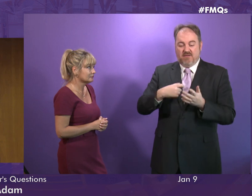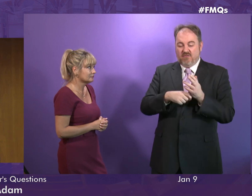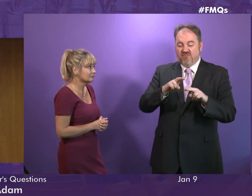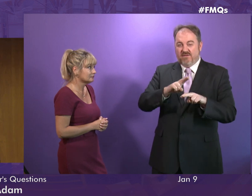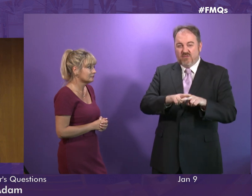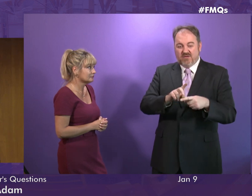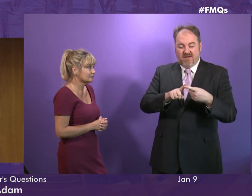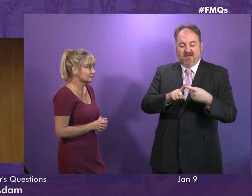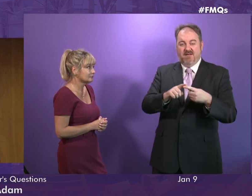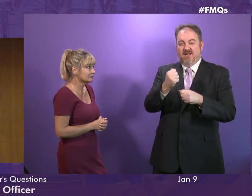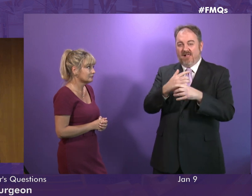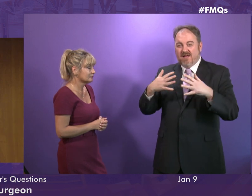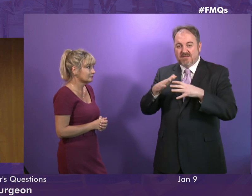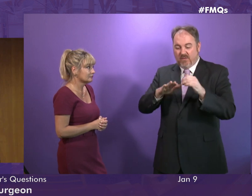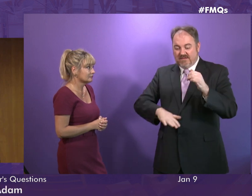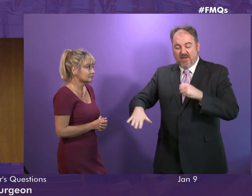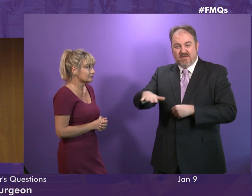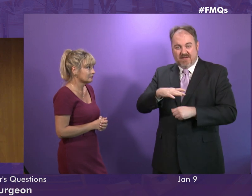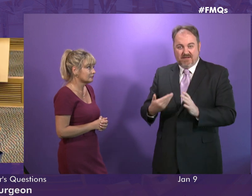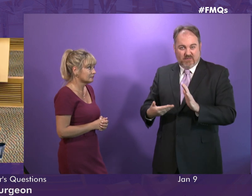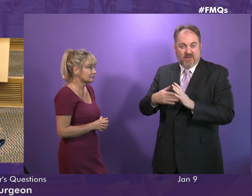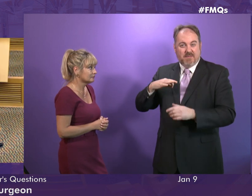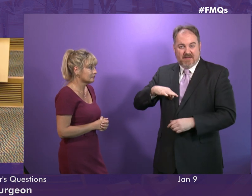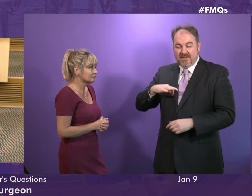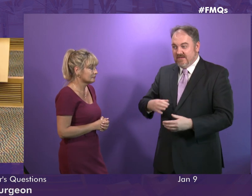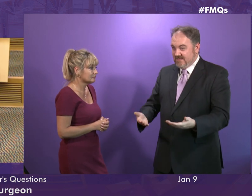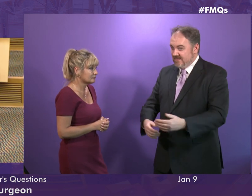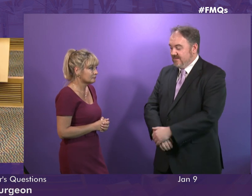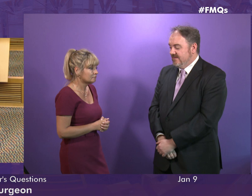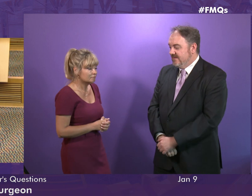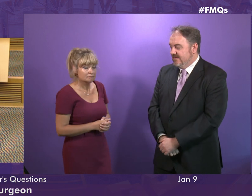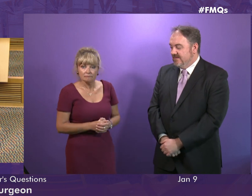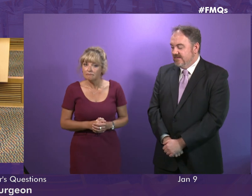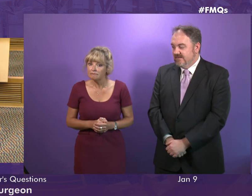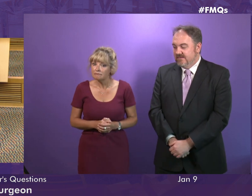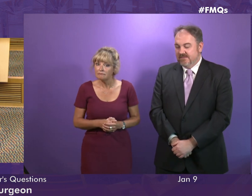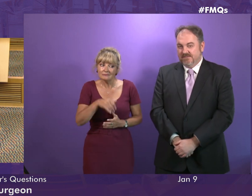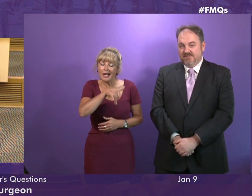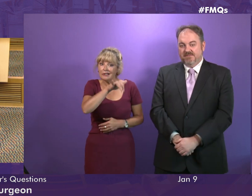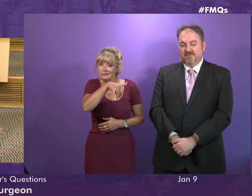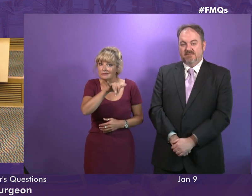The First Minister: Yes. I have enormous sympathy with the case